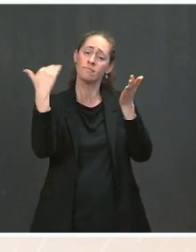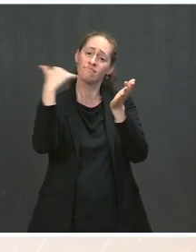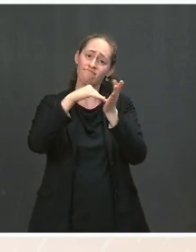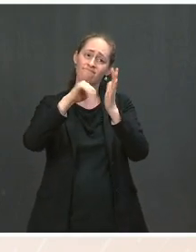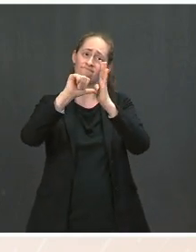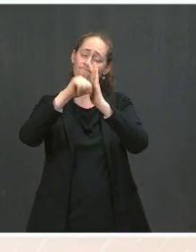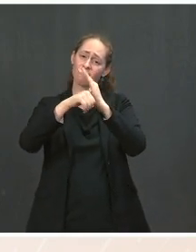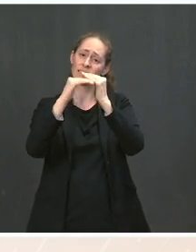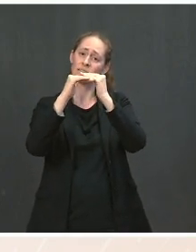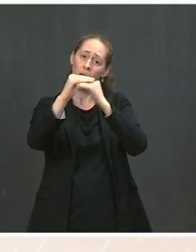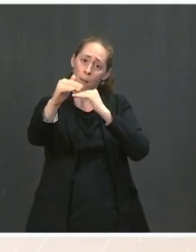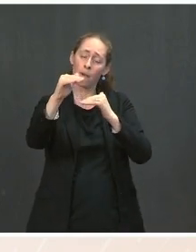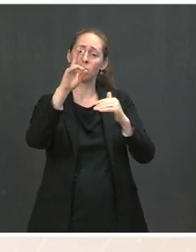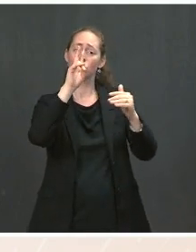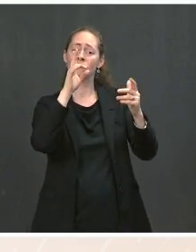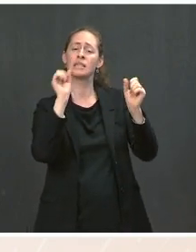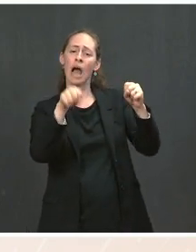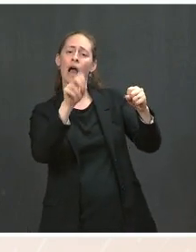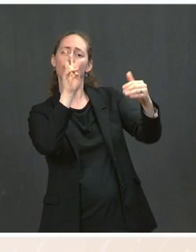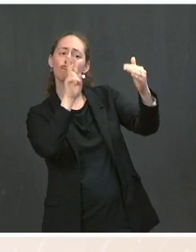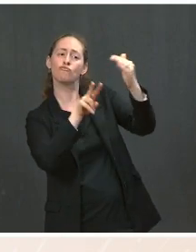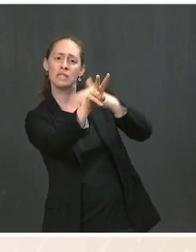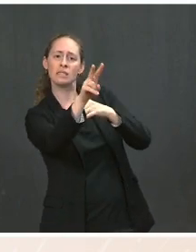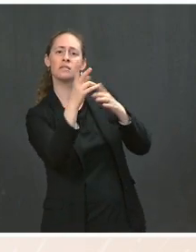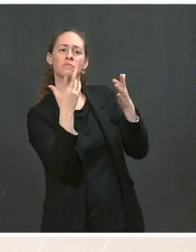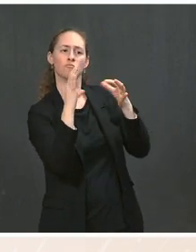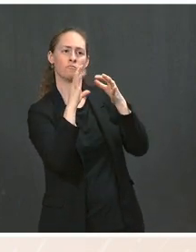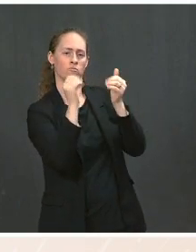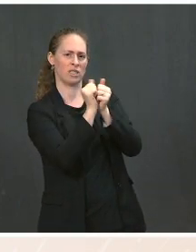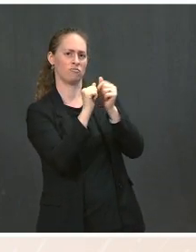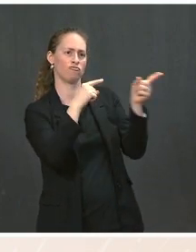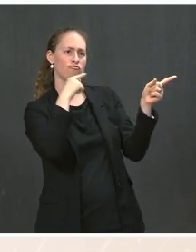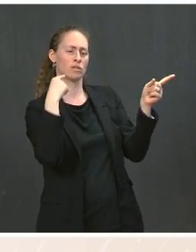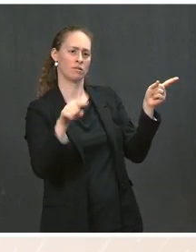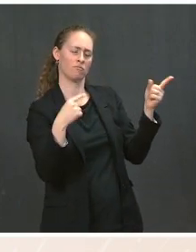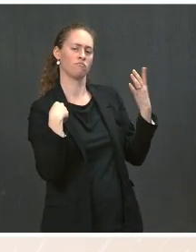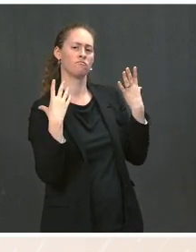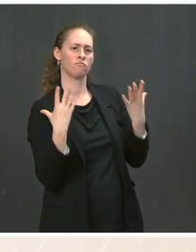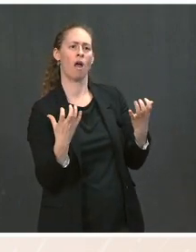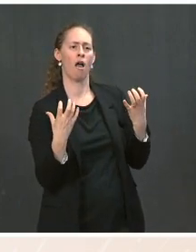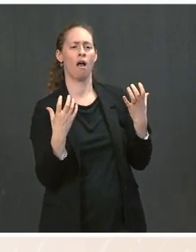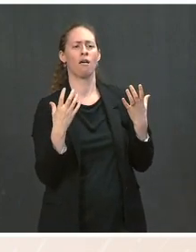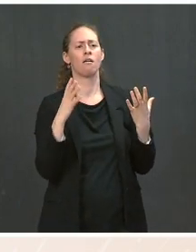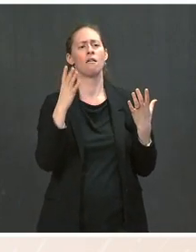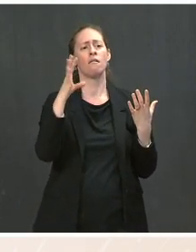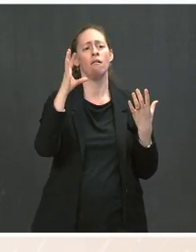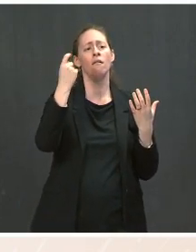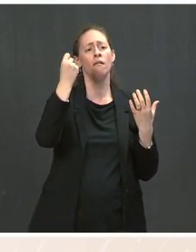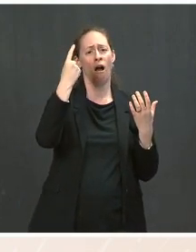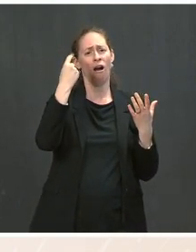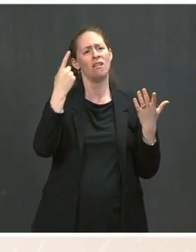in order to leave space to pursue areas where we feel there is greater opportunity and also address areas